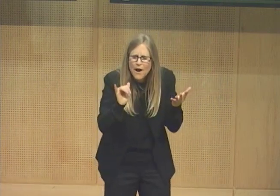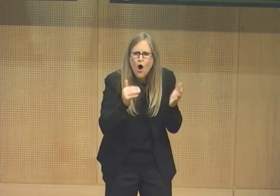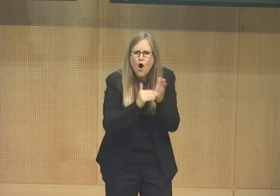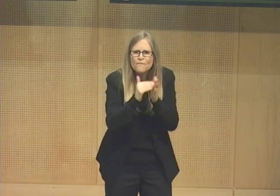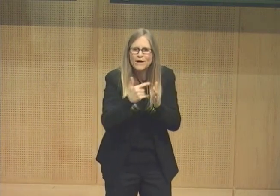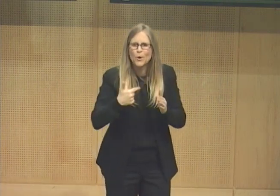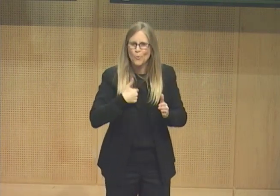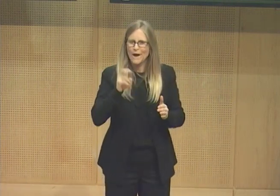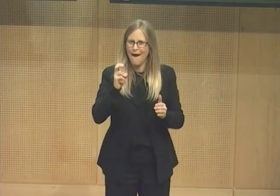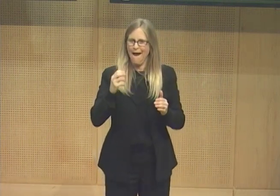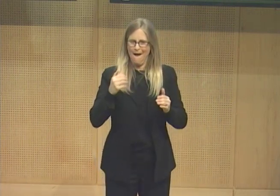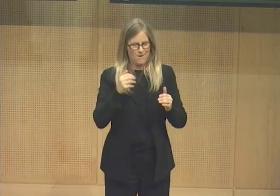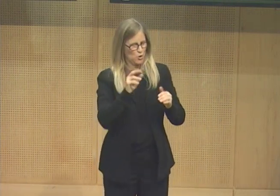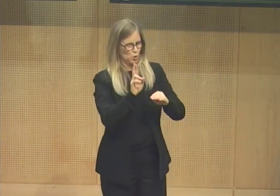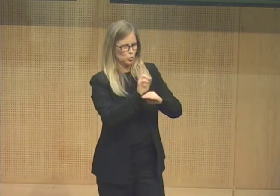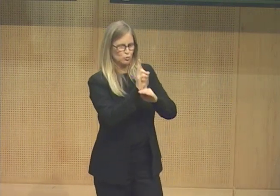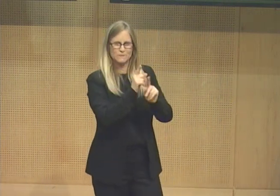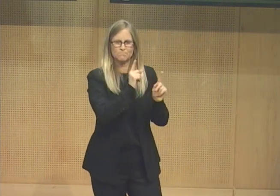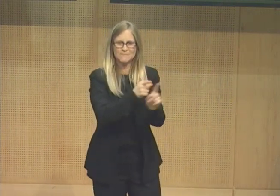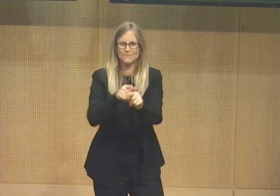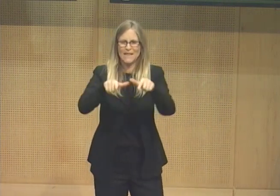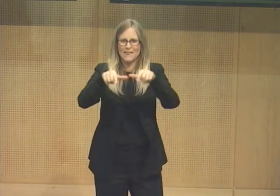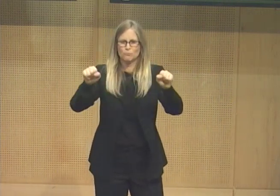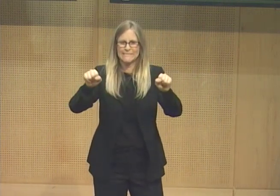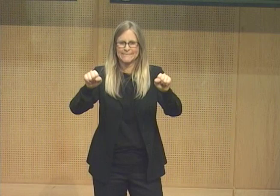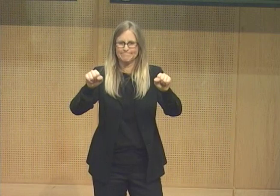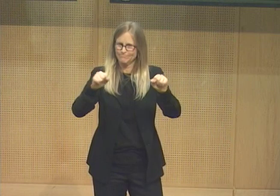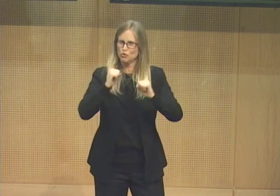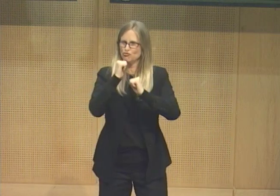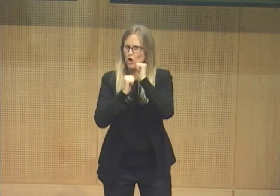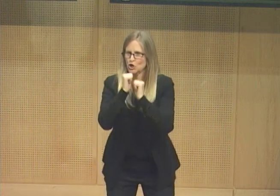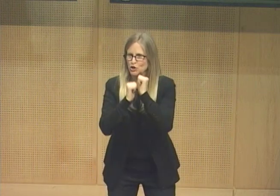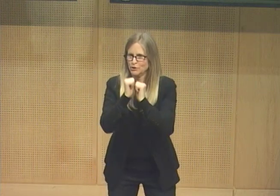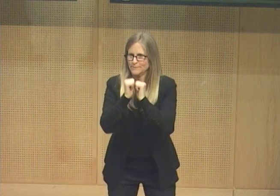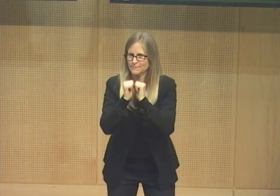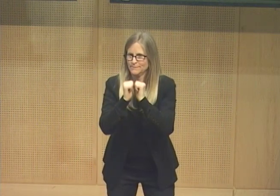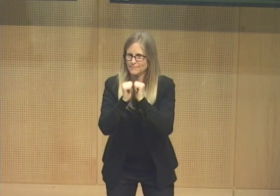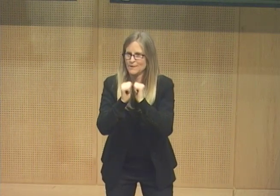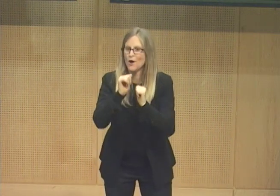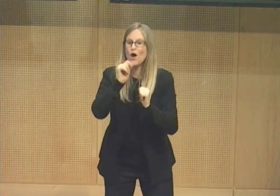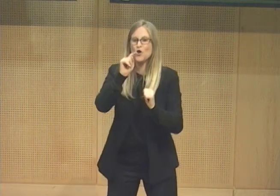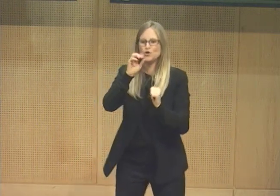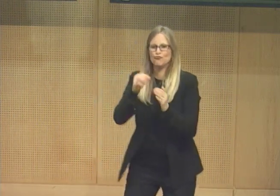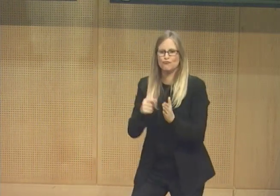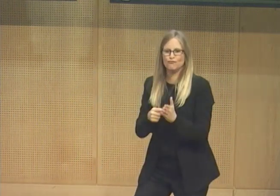often we use specific language structures